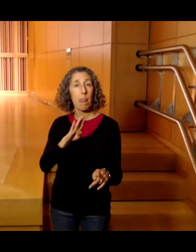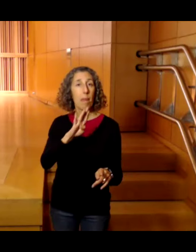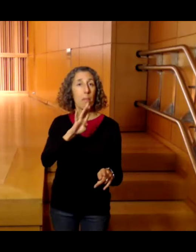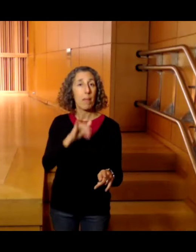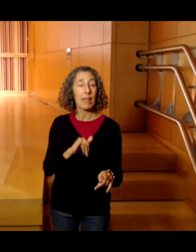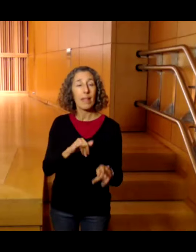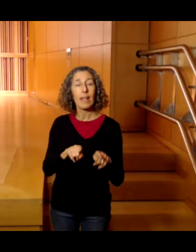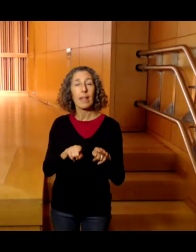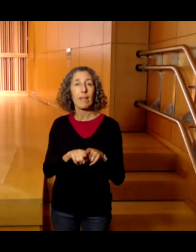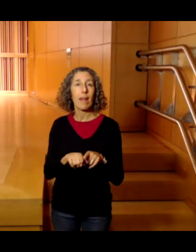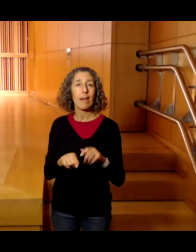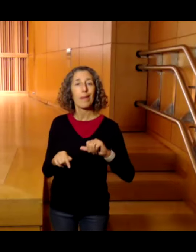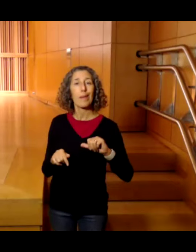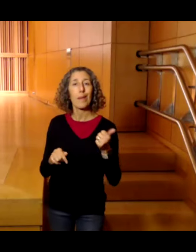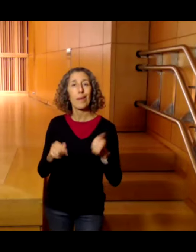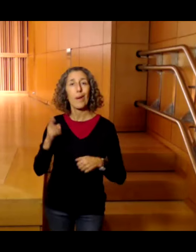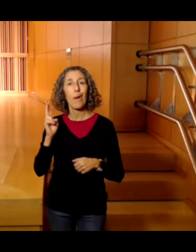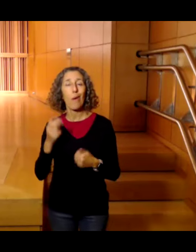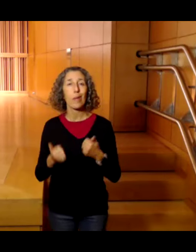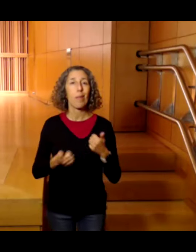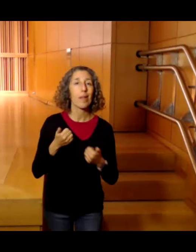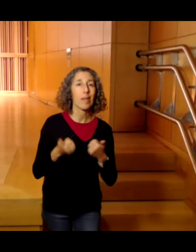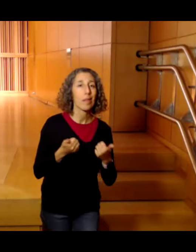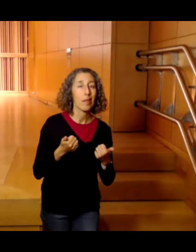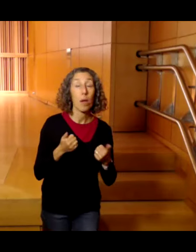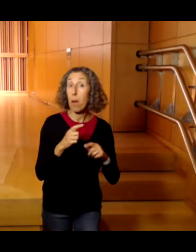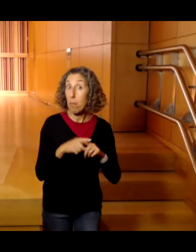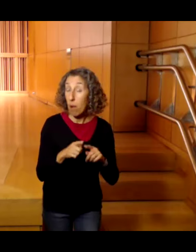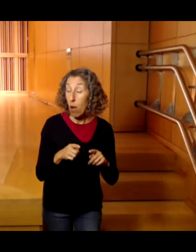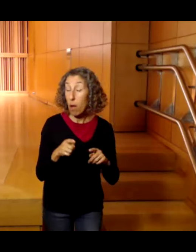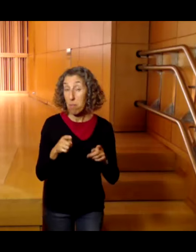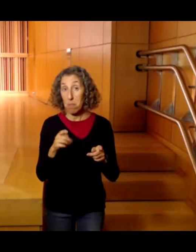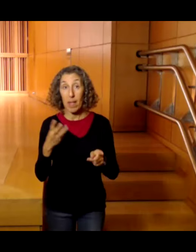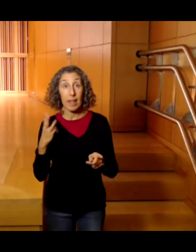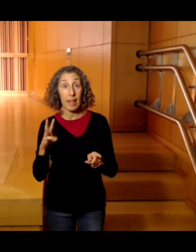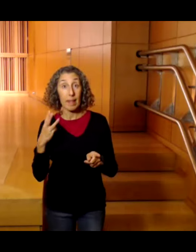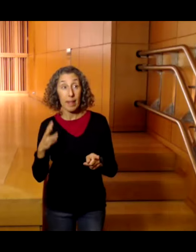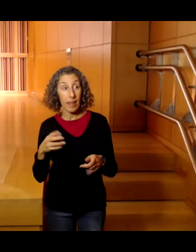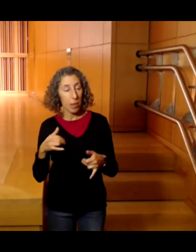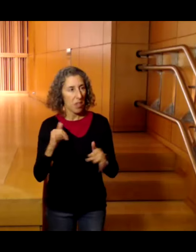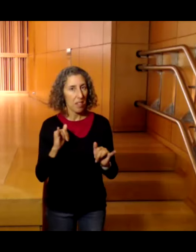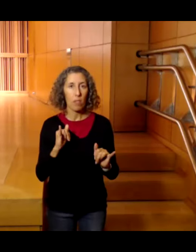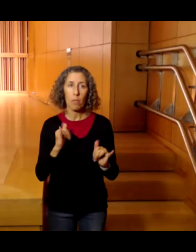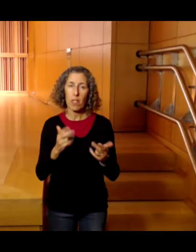Nonetheless, the 16-year-old relished the fact that the man was proud of him, that he showed him off to his friends.